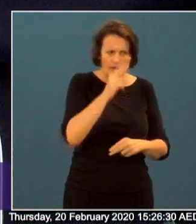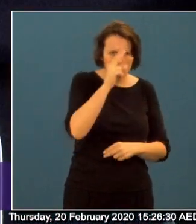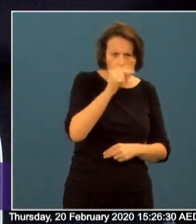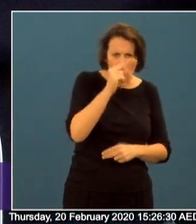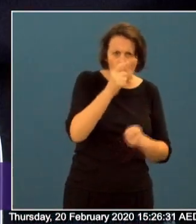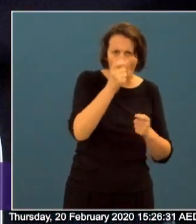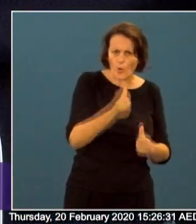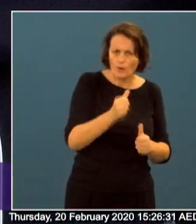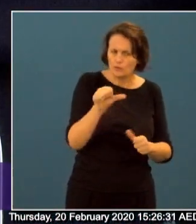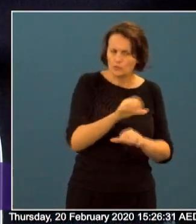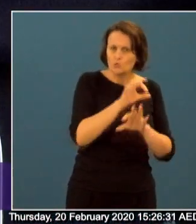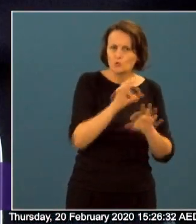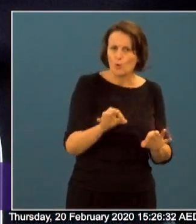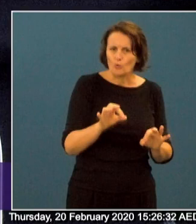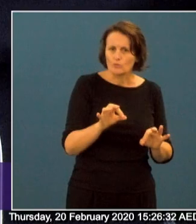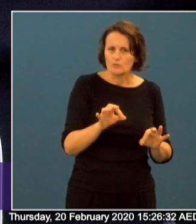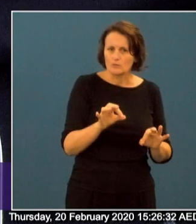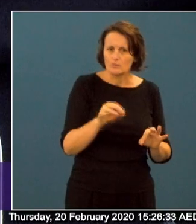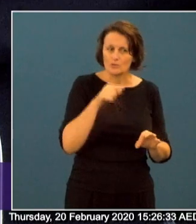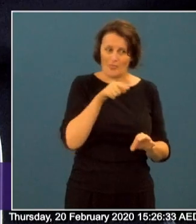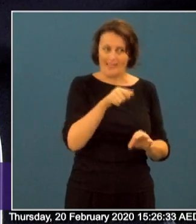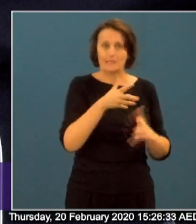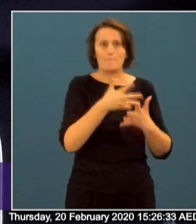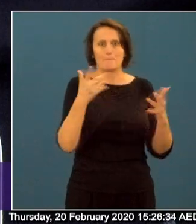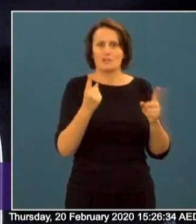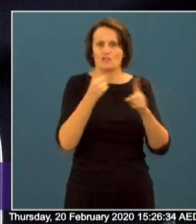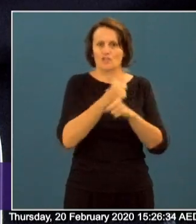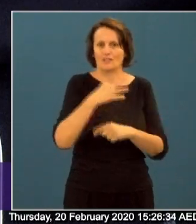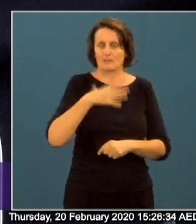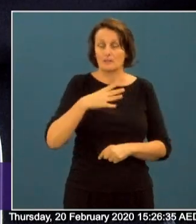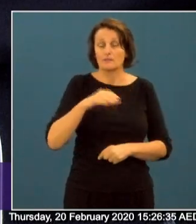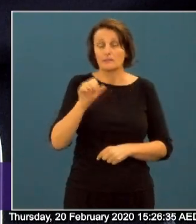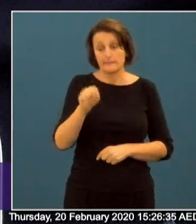I would say that is a key high level accountability —